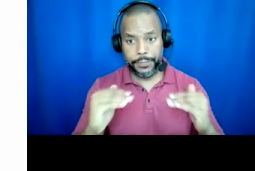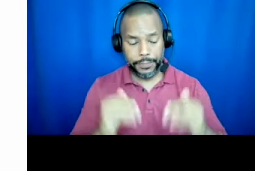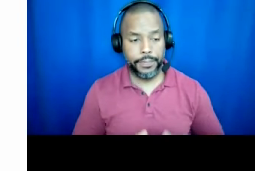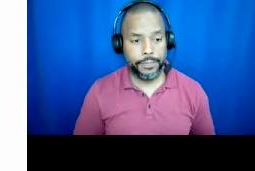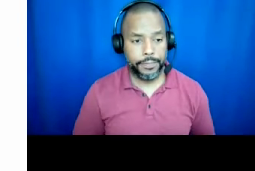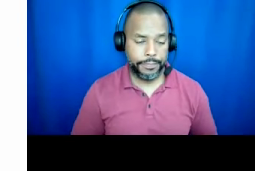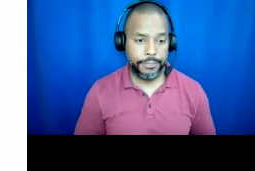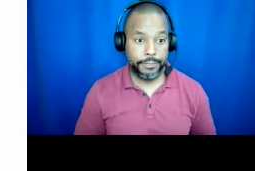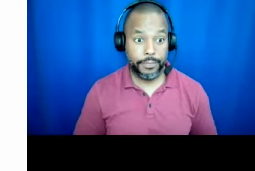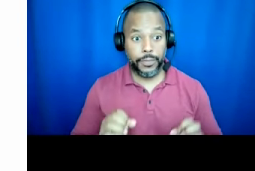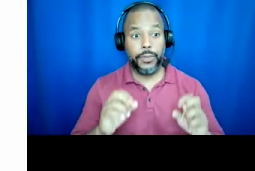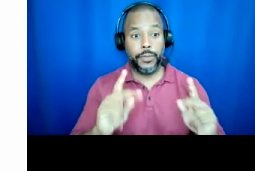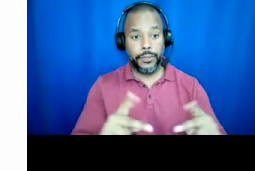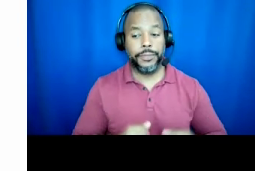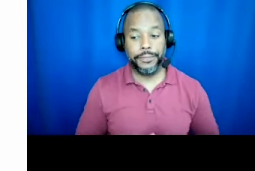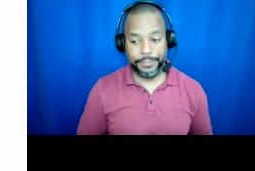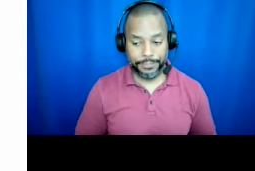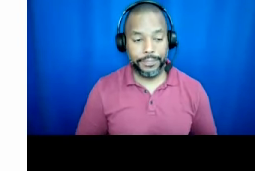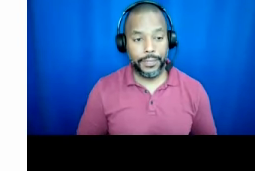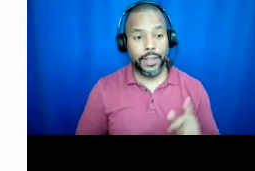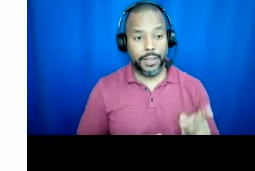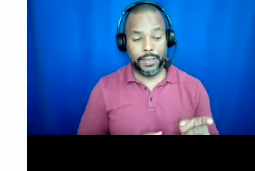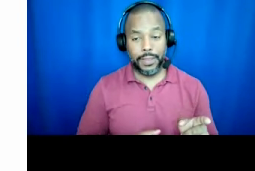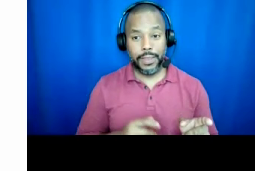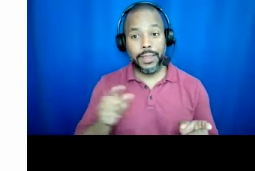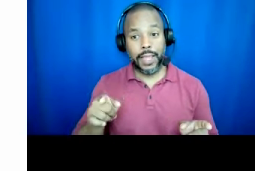All right. So that was faculty. Now we'll talk about classified.